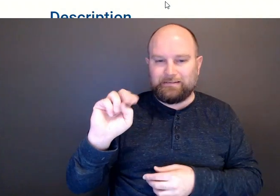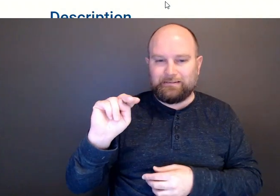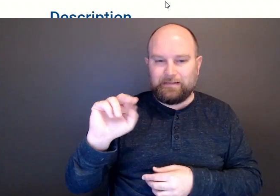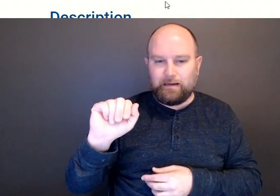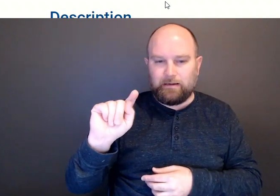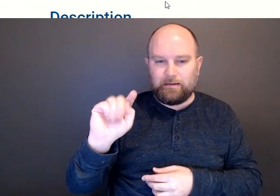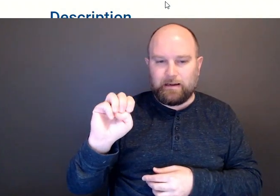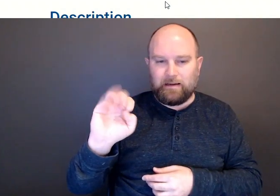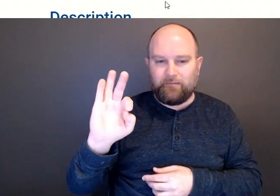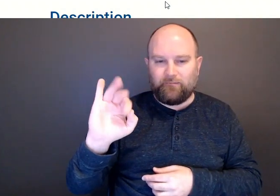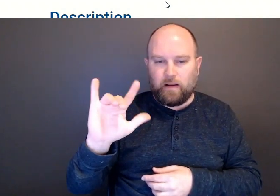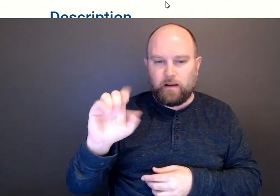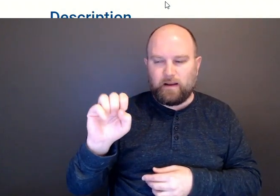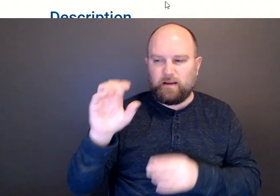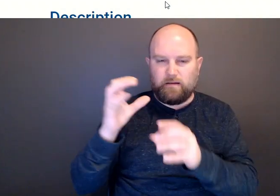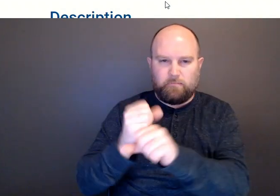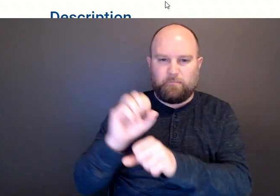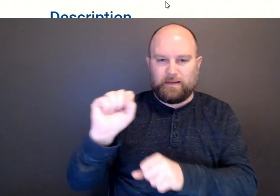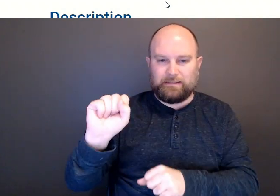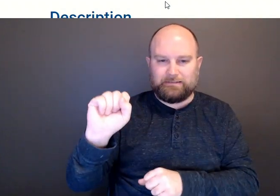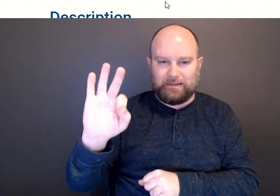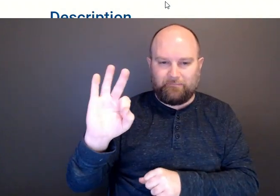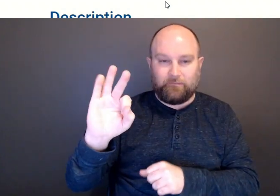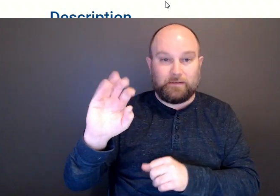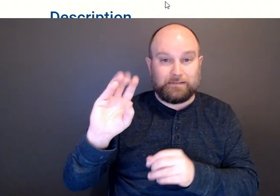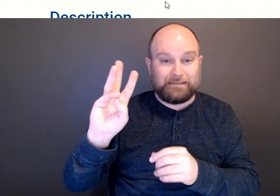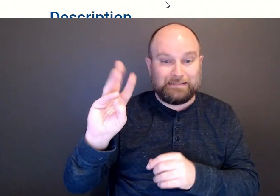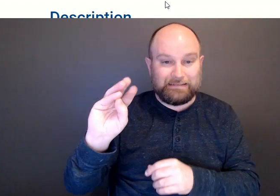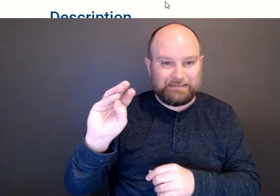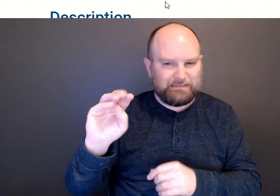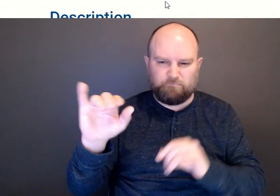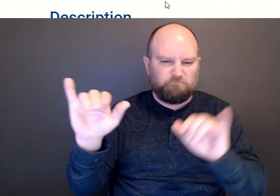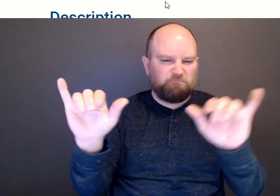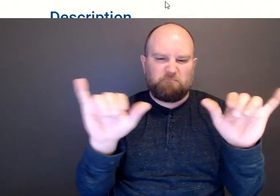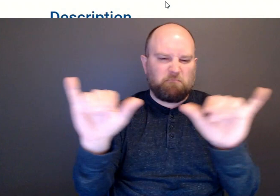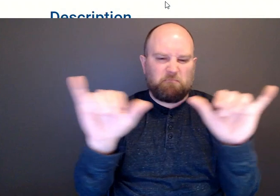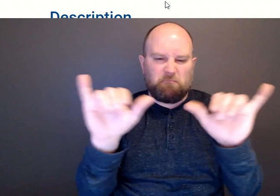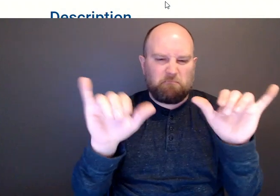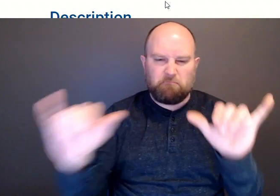pulse file 133 has a companion bill in the Senate titled Senate file 60.